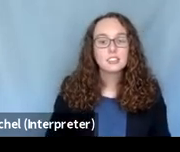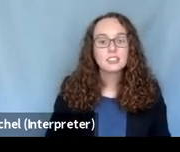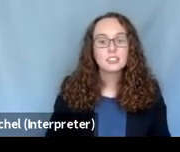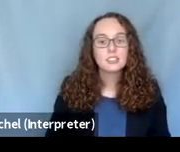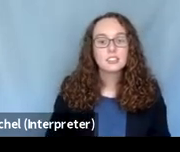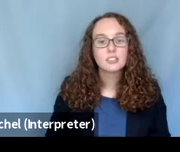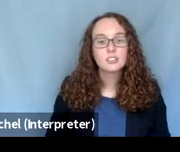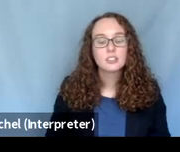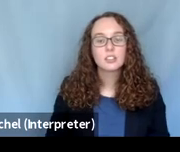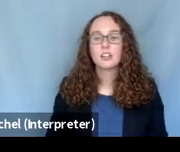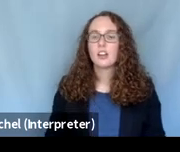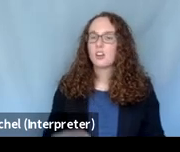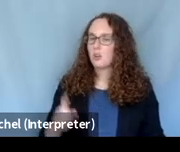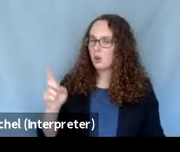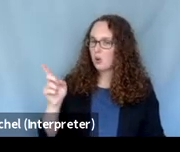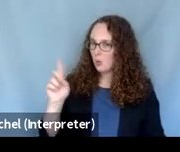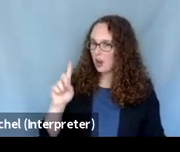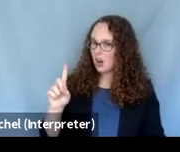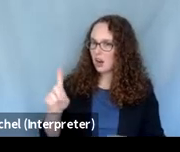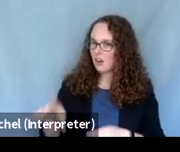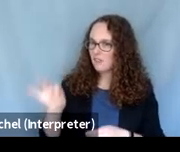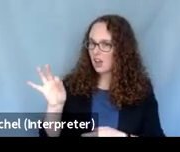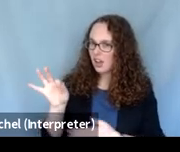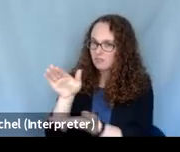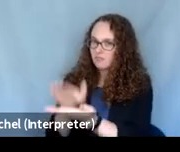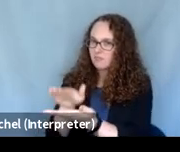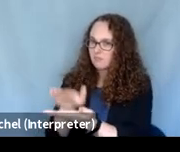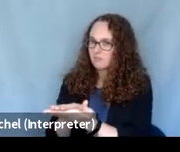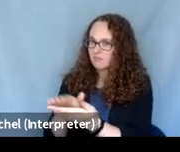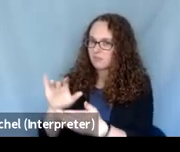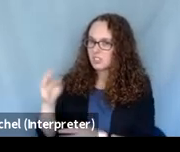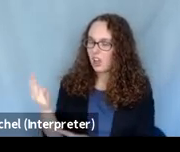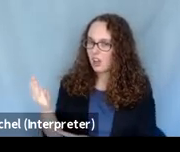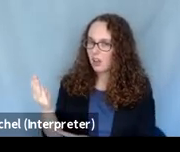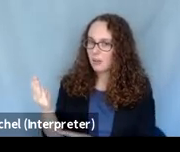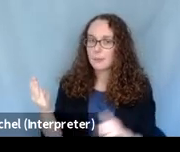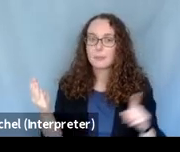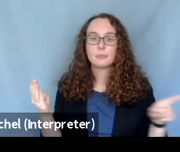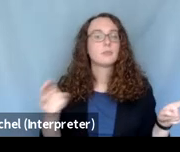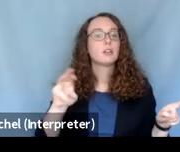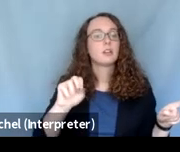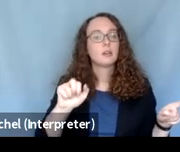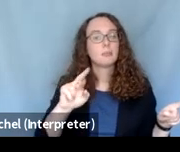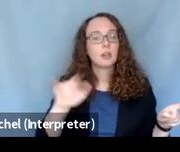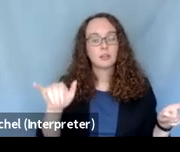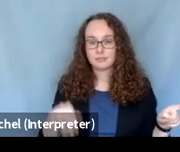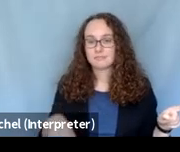that are open?" Yes, go to the Job Speaker website electronic board, our electronic